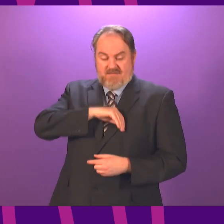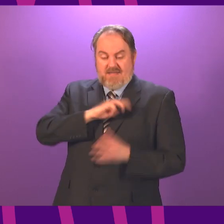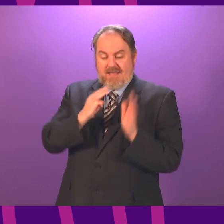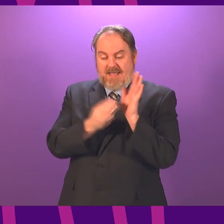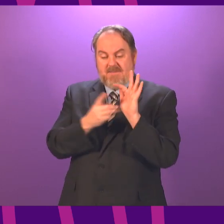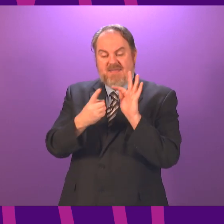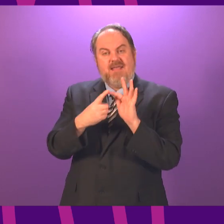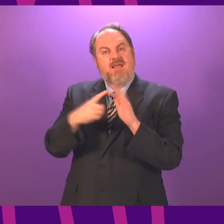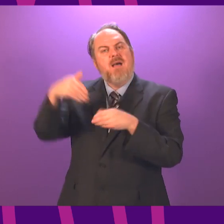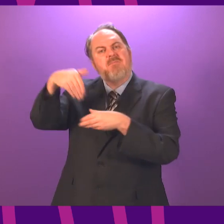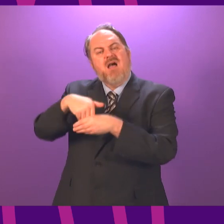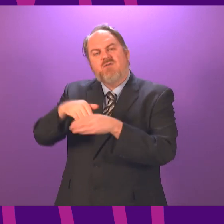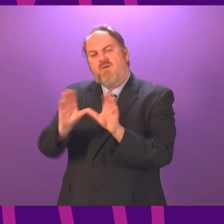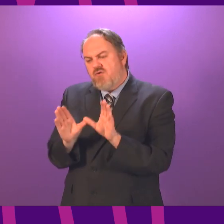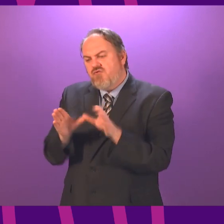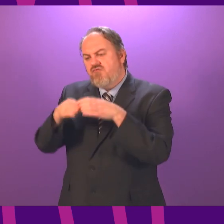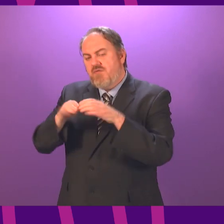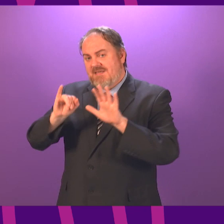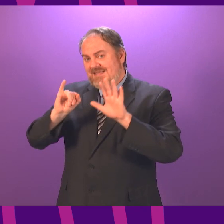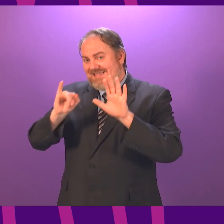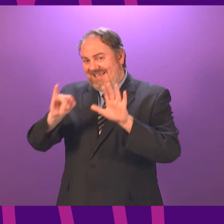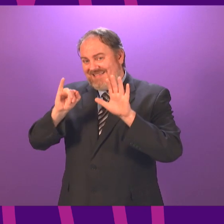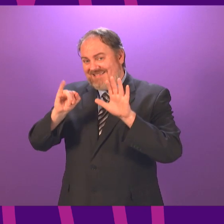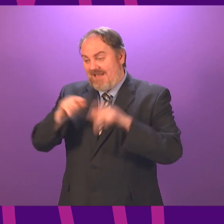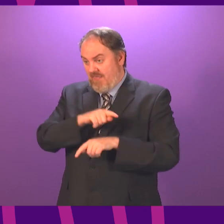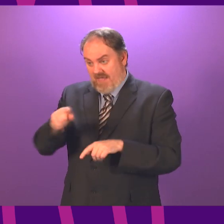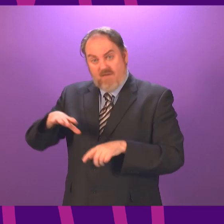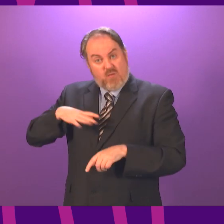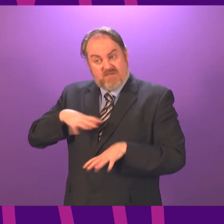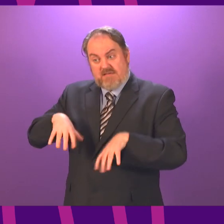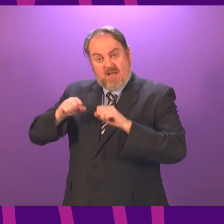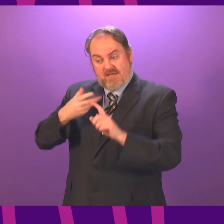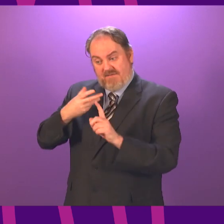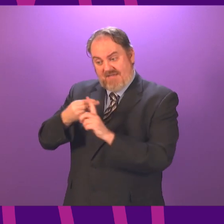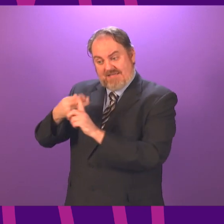which is the group that is starting to be vaccinated now, but I will double-check that